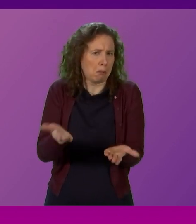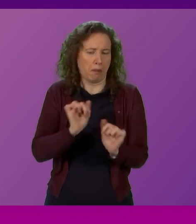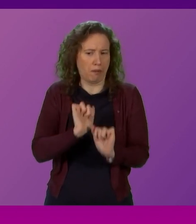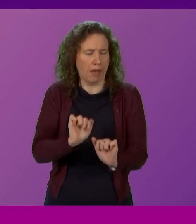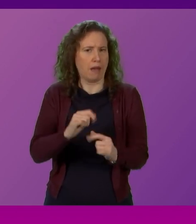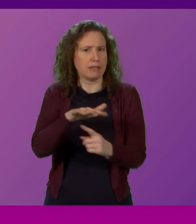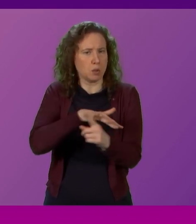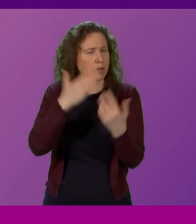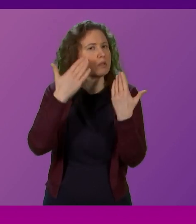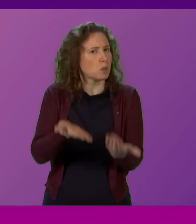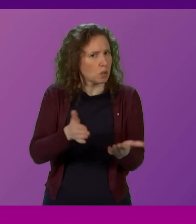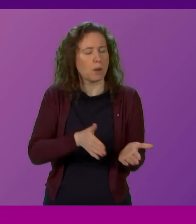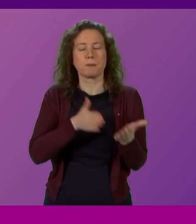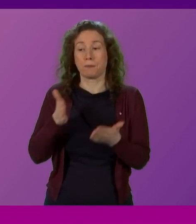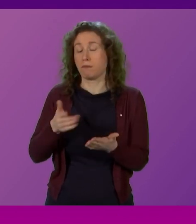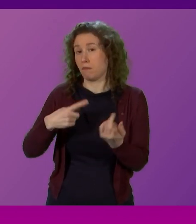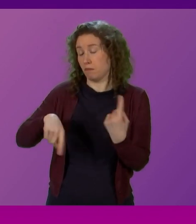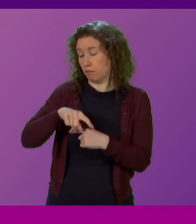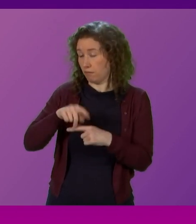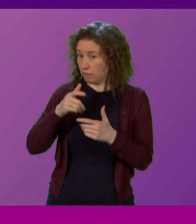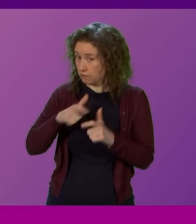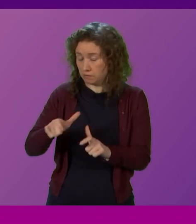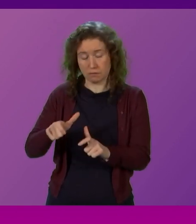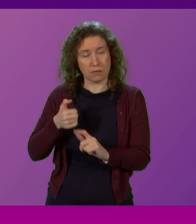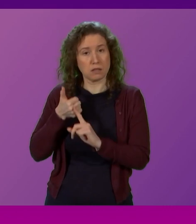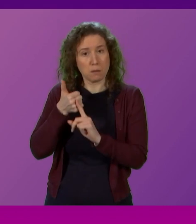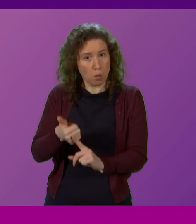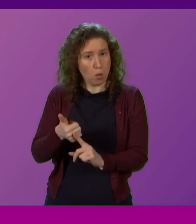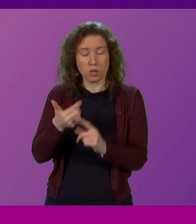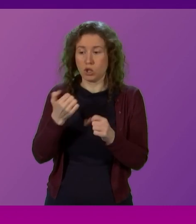What I do know that is that we continue to support general practice.